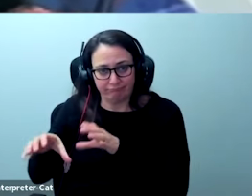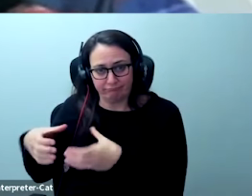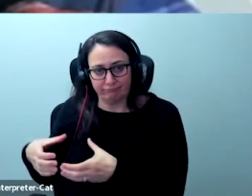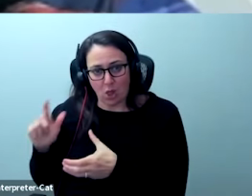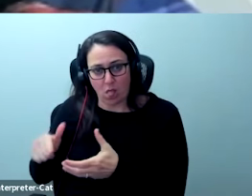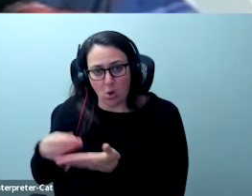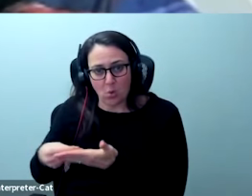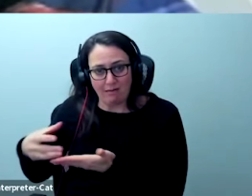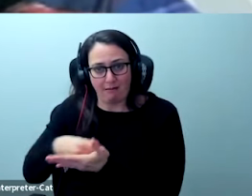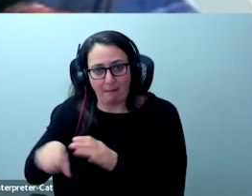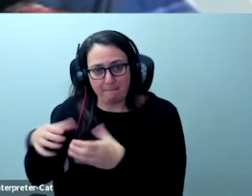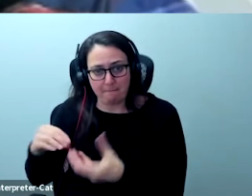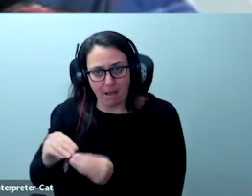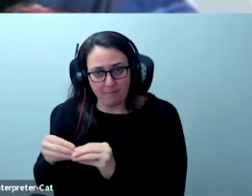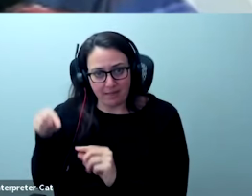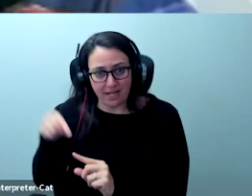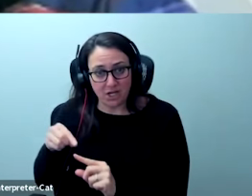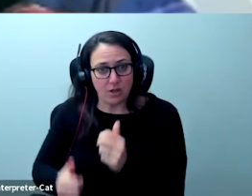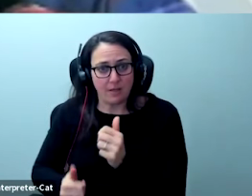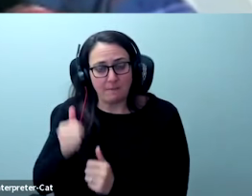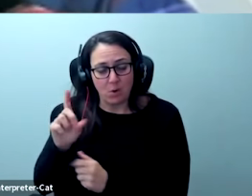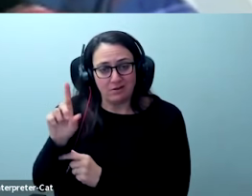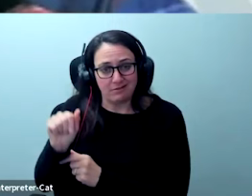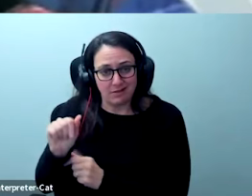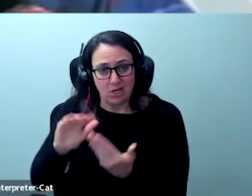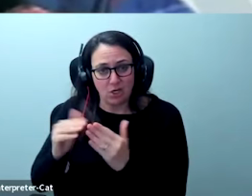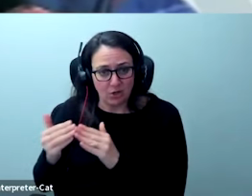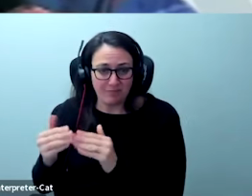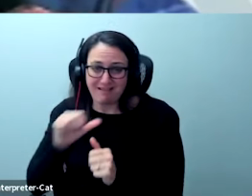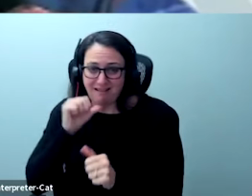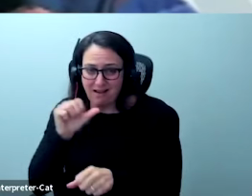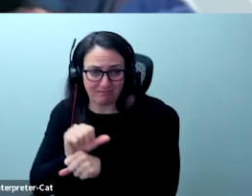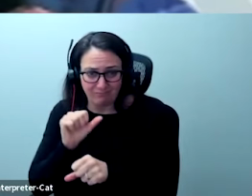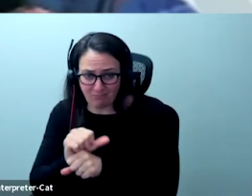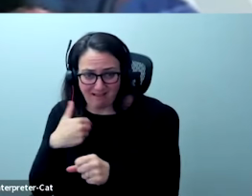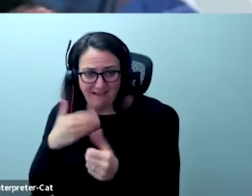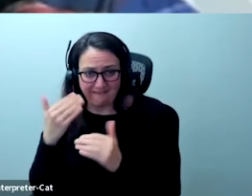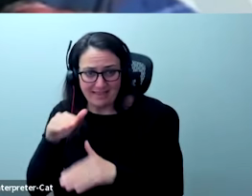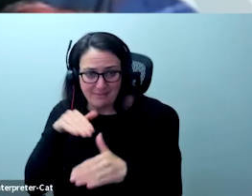"Since the majority of the disabled community "are not employed and have limited access to healthcare,